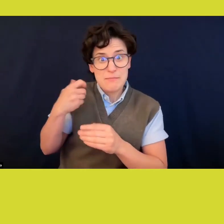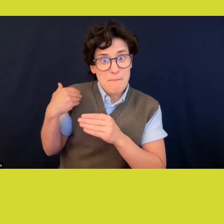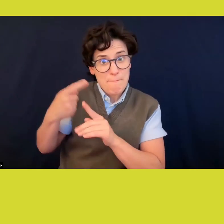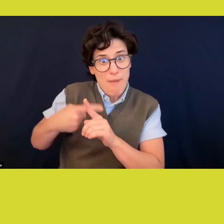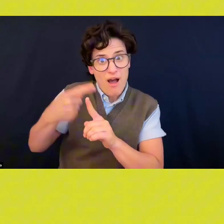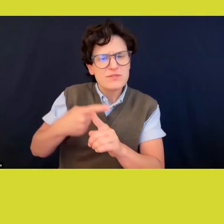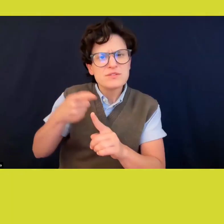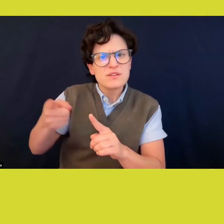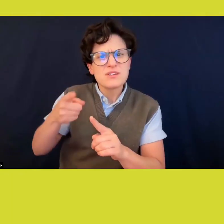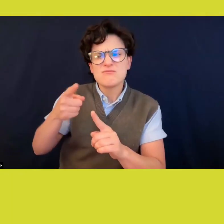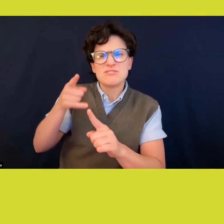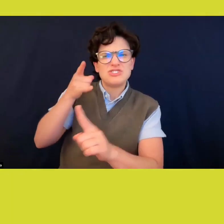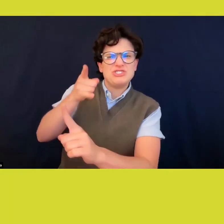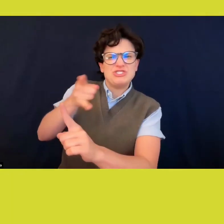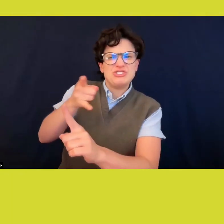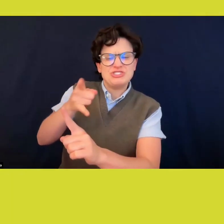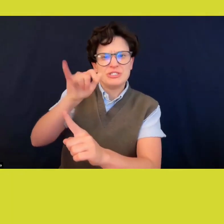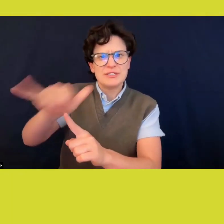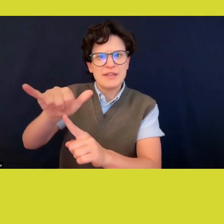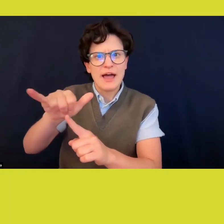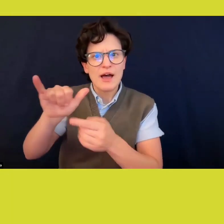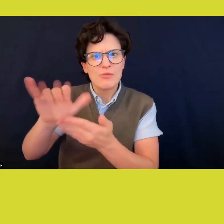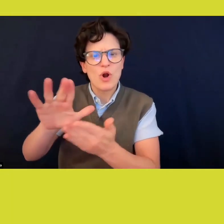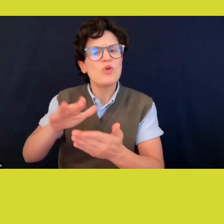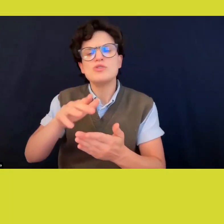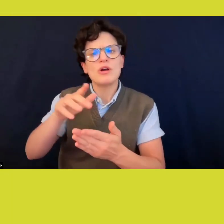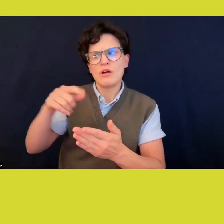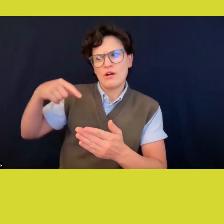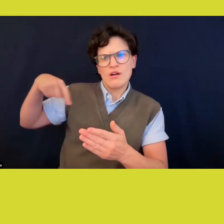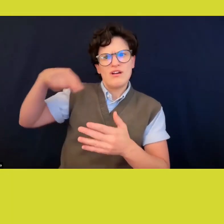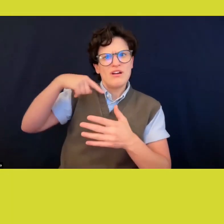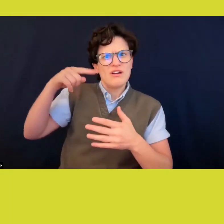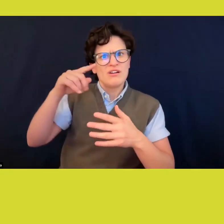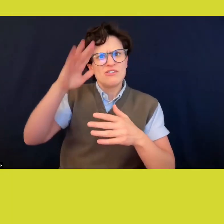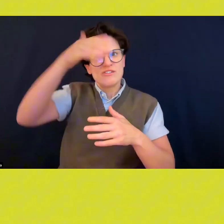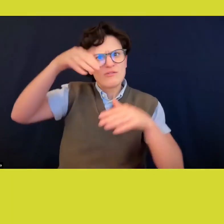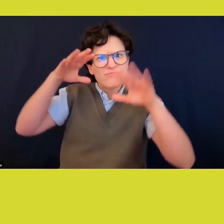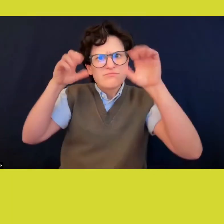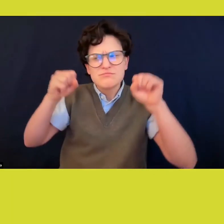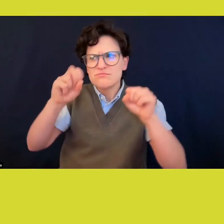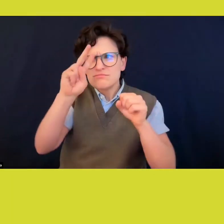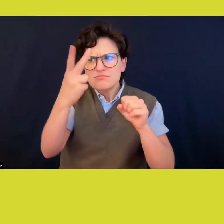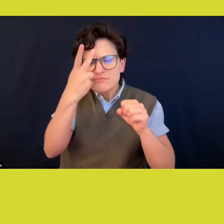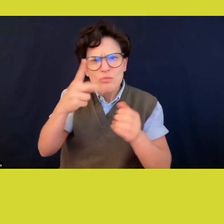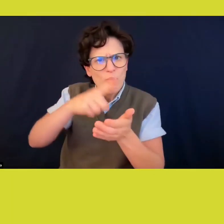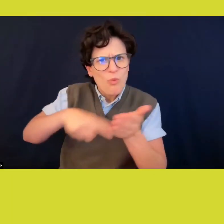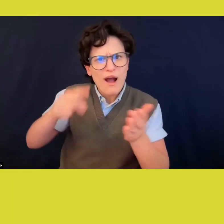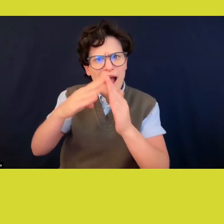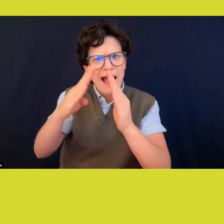misunderstandings about what "Housing First" actually is, what it looks like, and what the evidence shows.